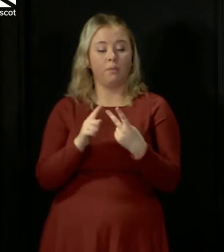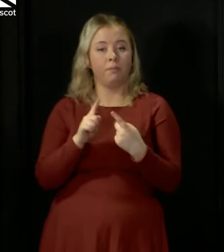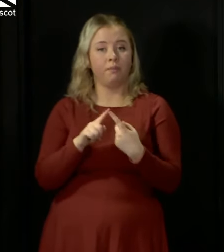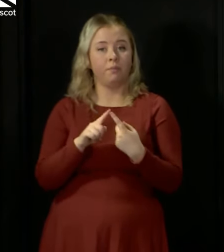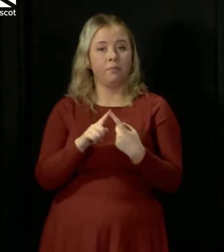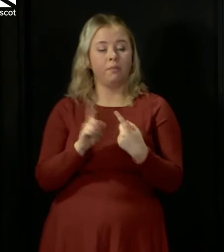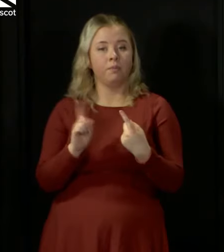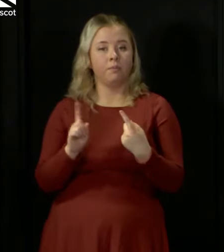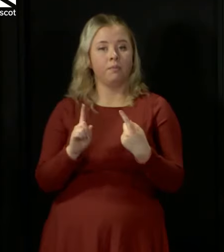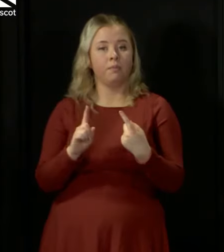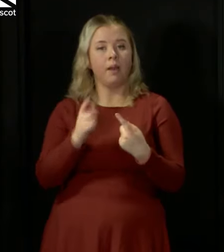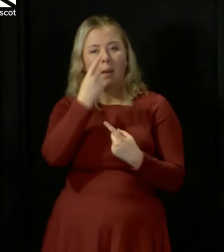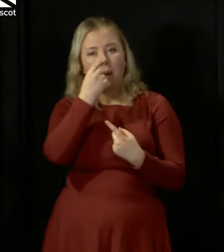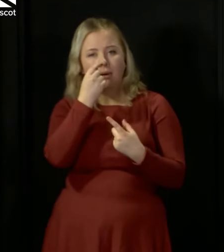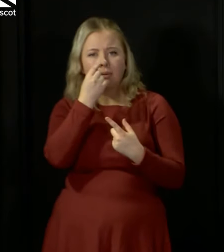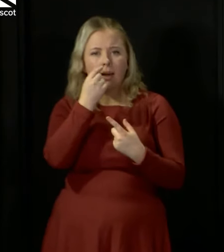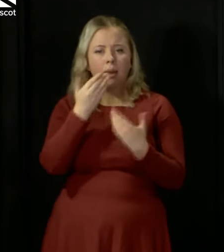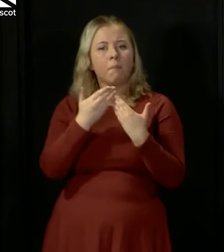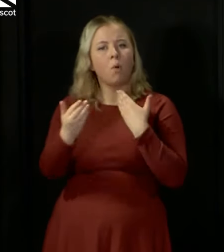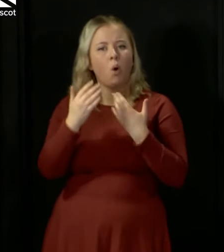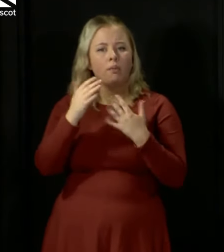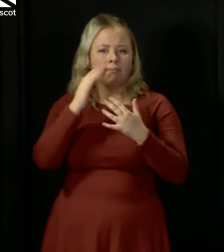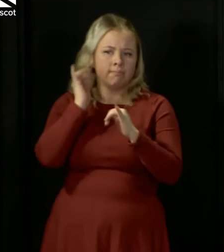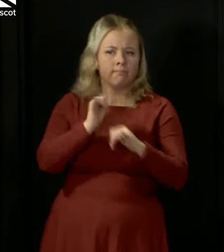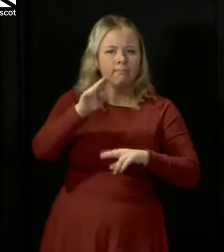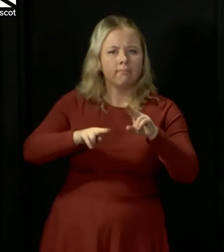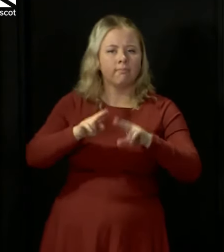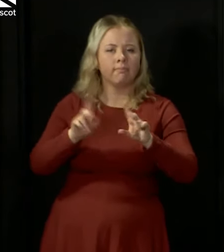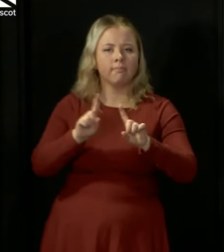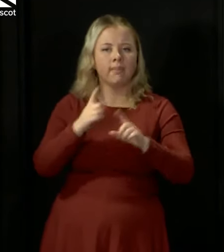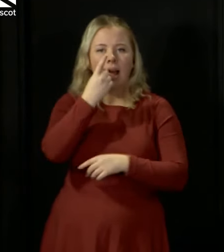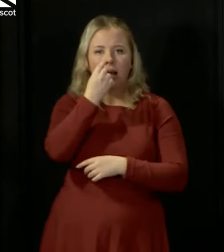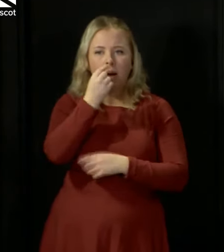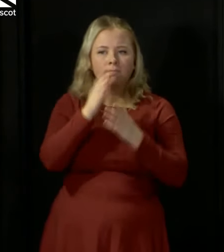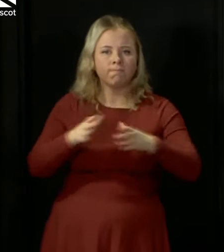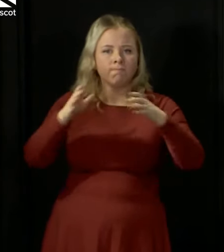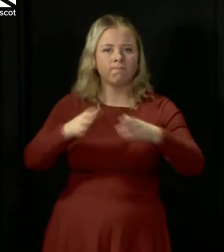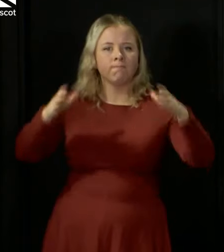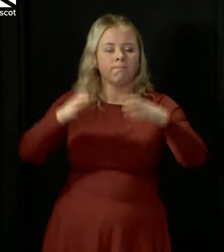do that. The capacity to do more tests, which is increasing every day right now. But also